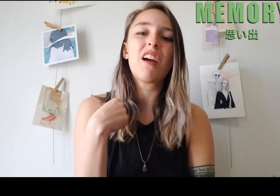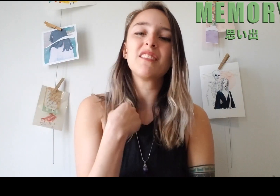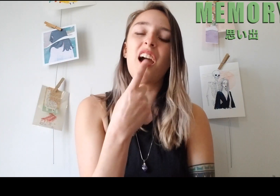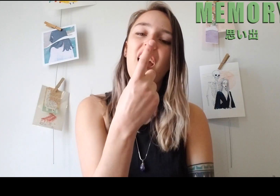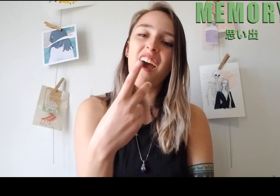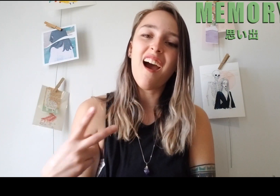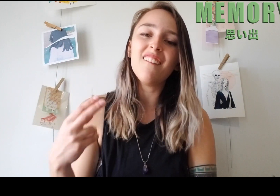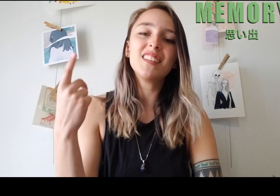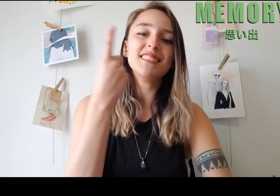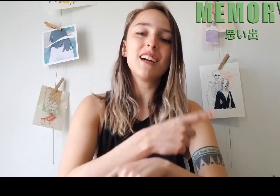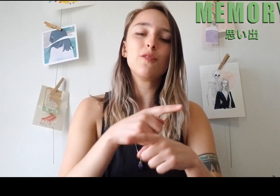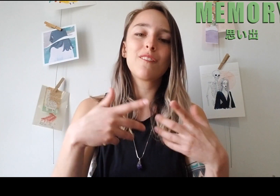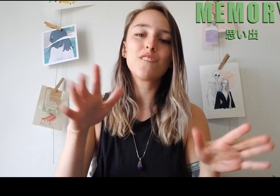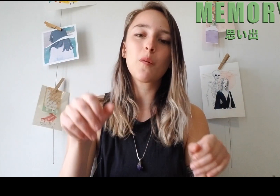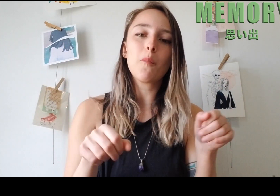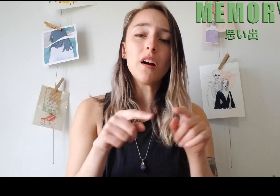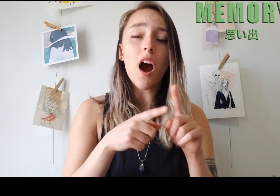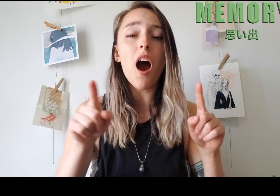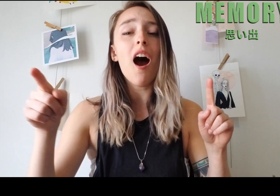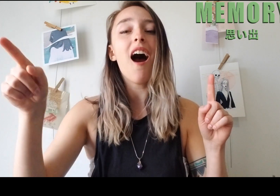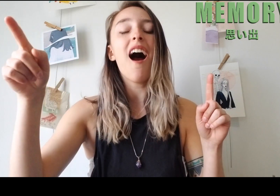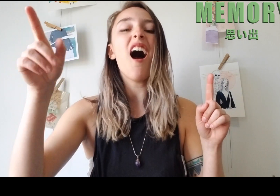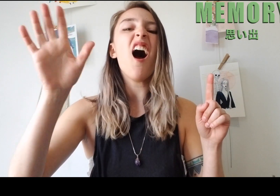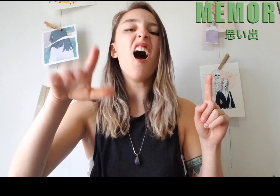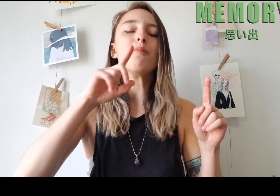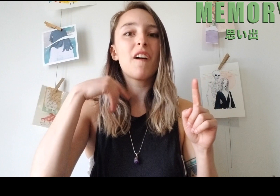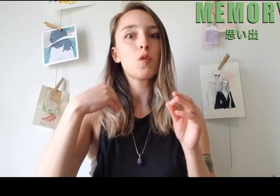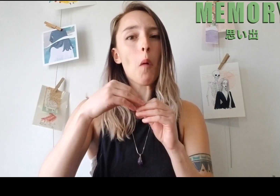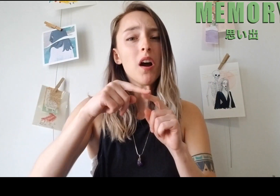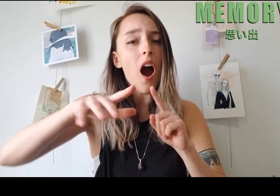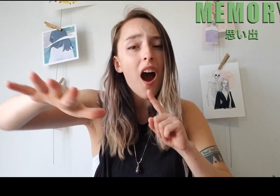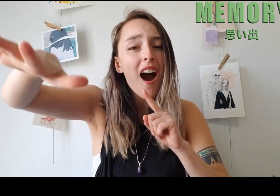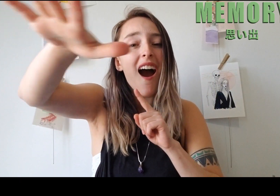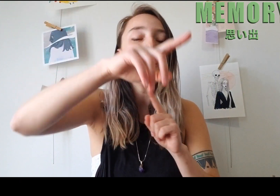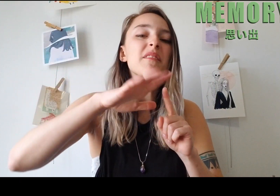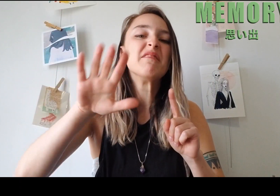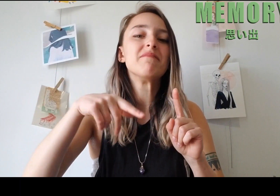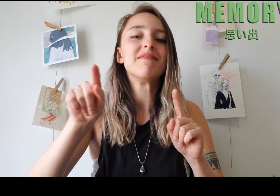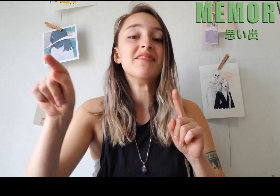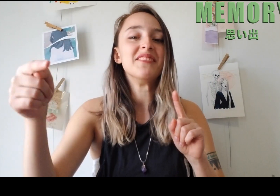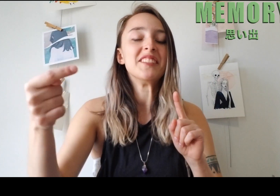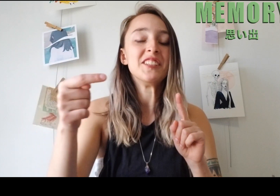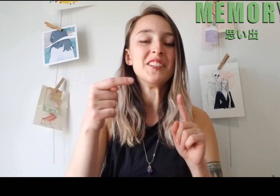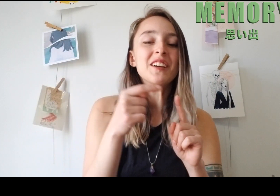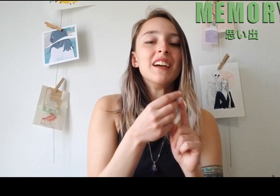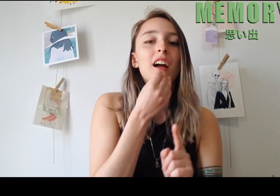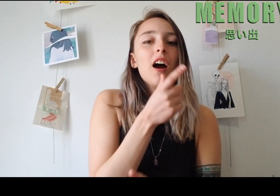It took us half of that day to bike before we decided to turn around. There were more sights further ahead but we decided to turn back and have lunch.